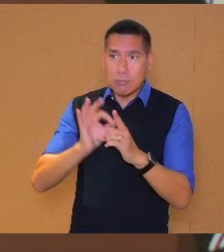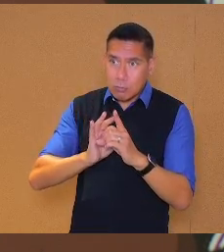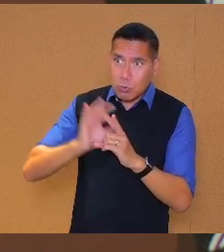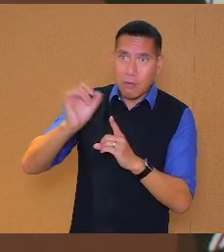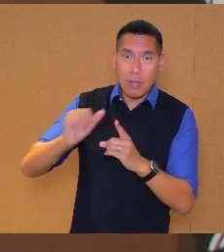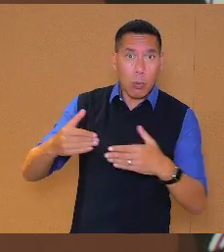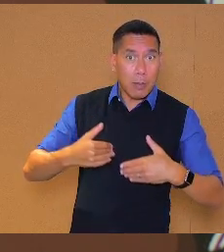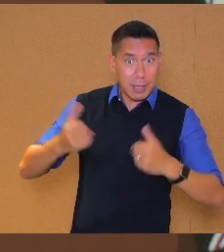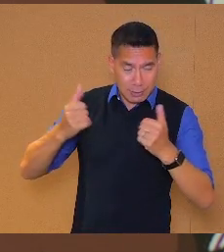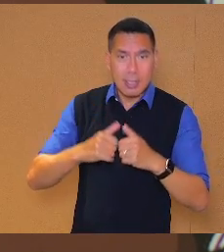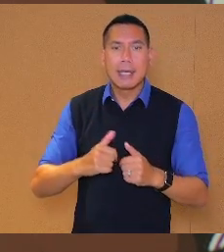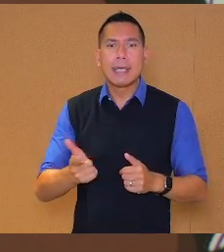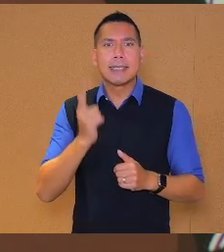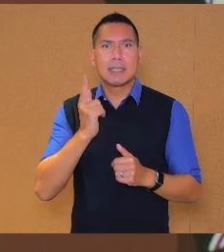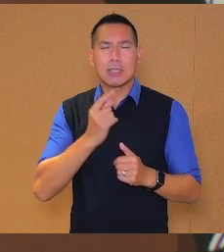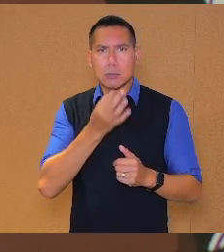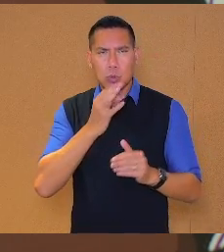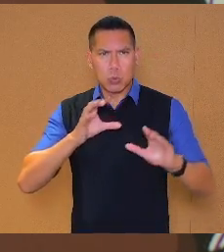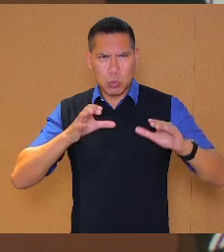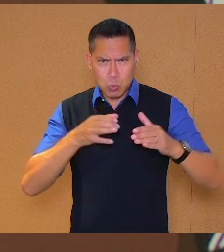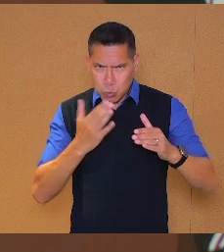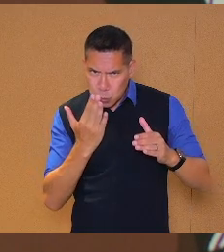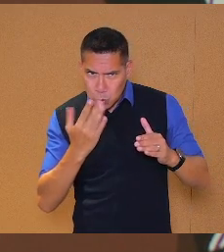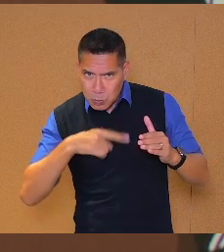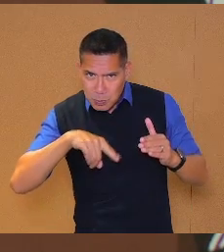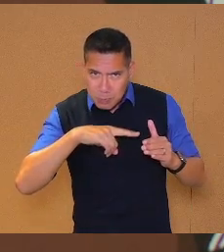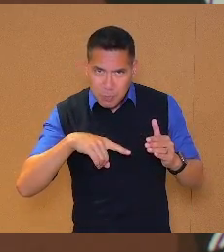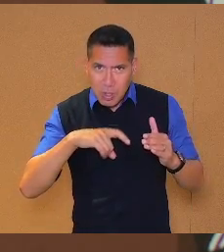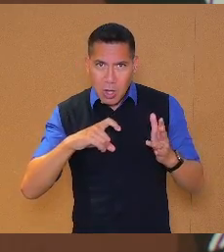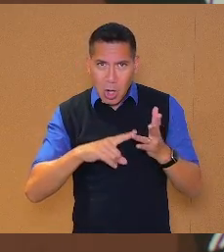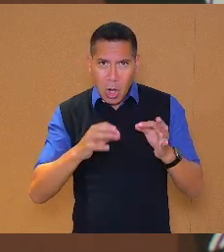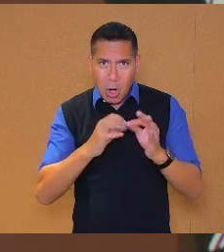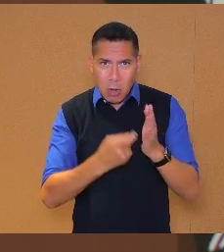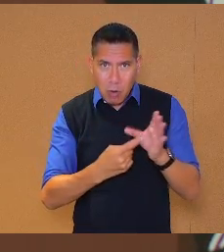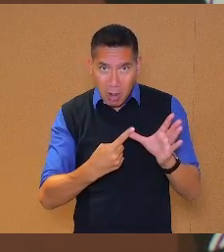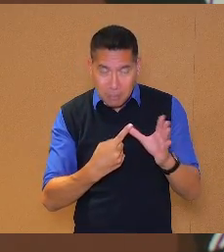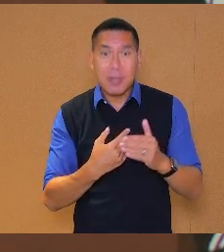As a teacher in a small school in Cobham, I understand the importance of the arts and this song really got to me.